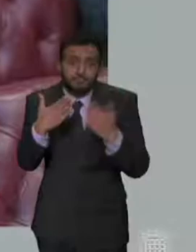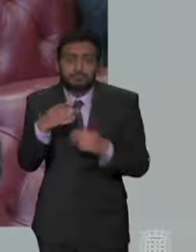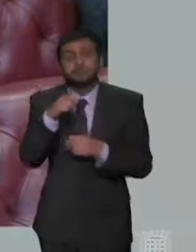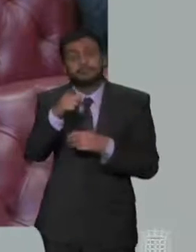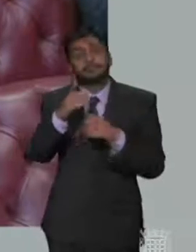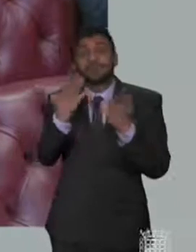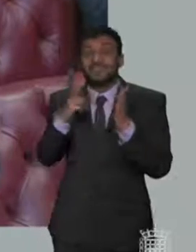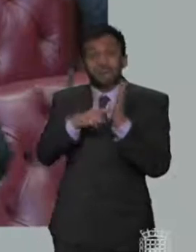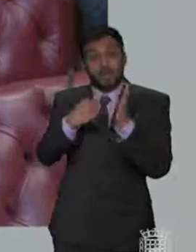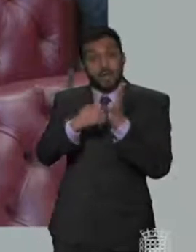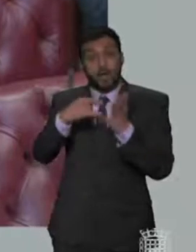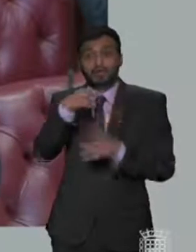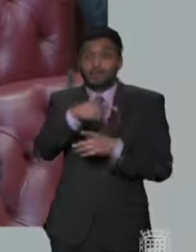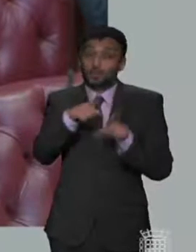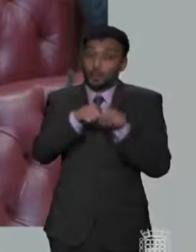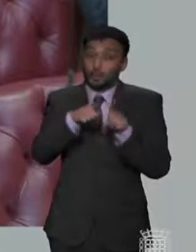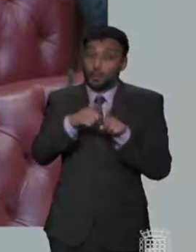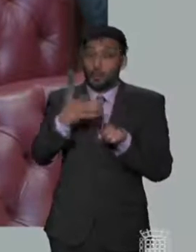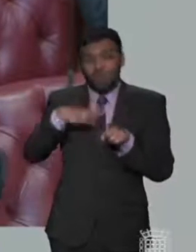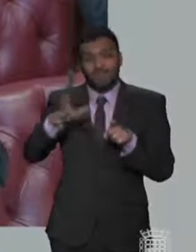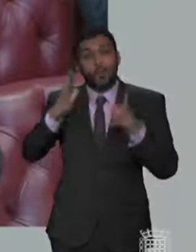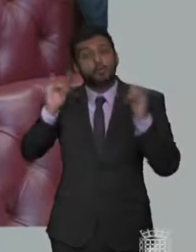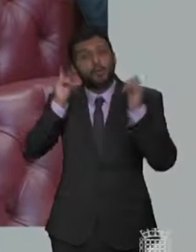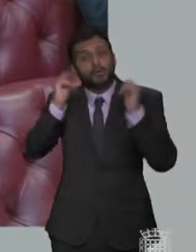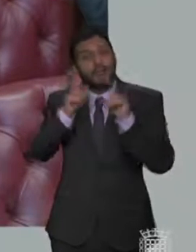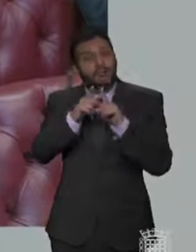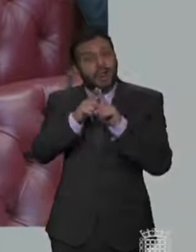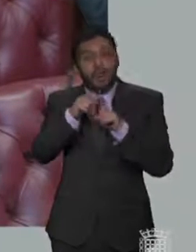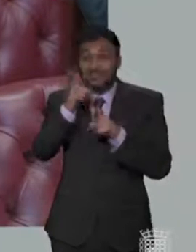and these services cost quite a lot of money and i have been pressing for the government to